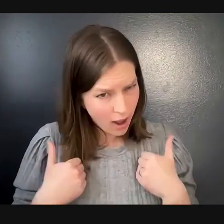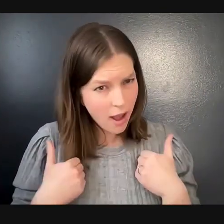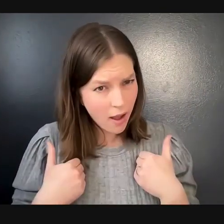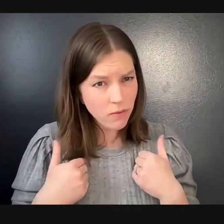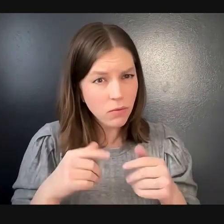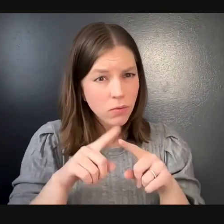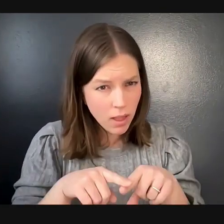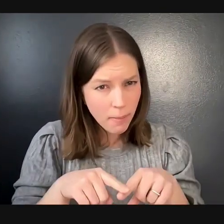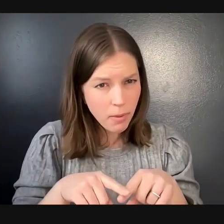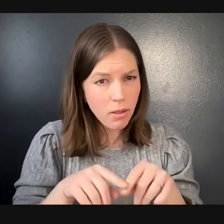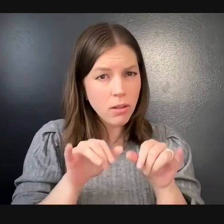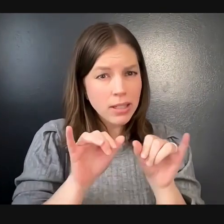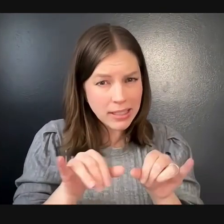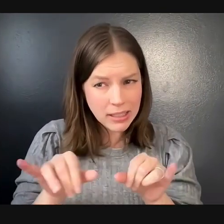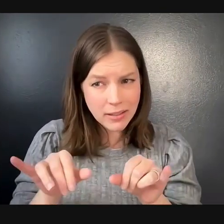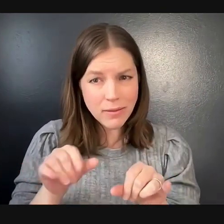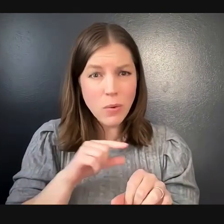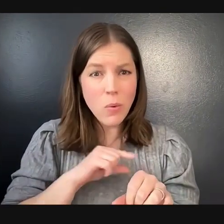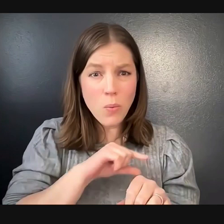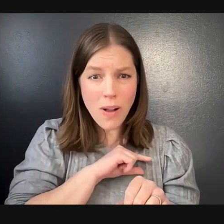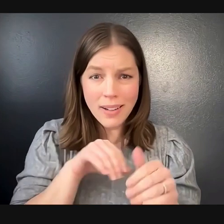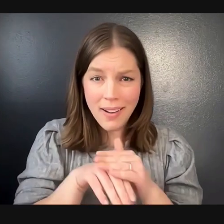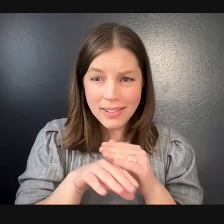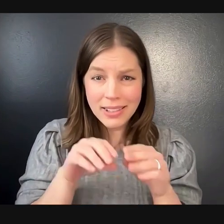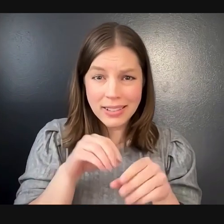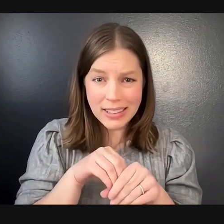Do you feel like you have reliable, consistent,